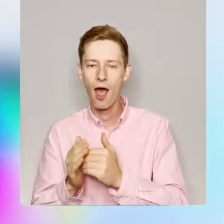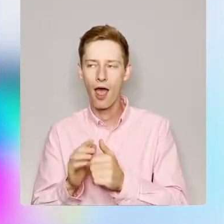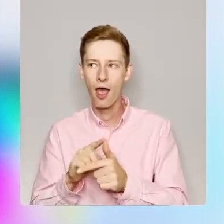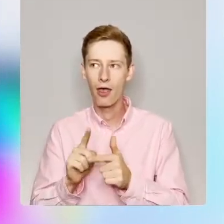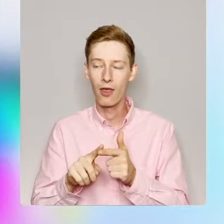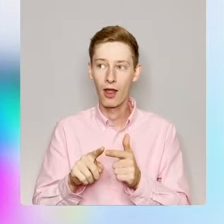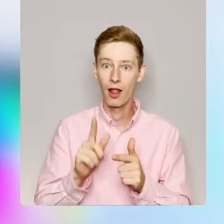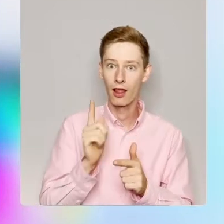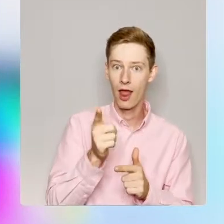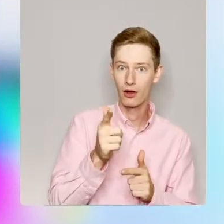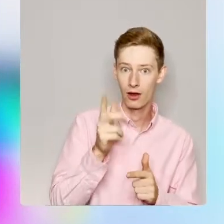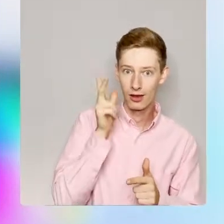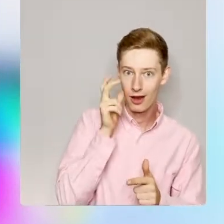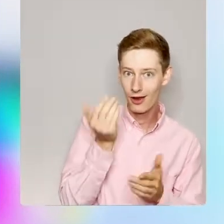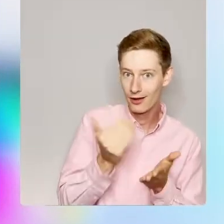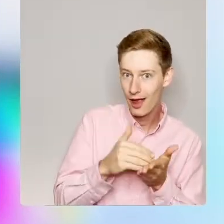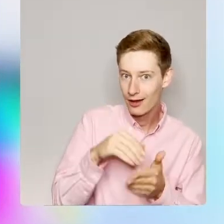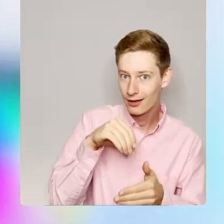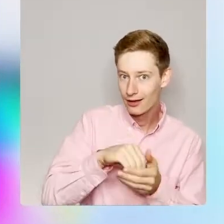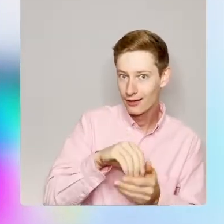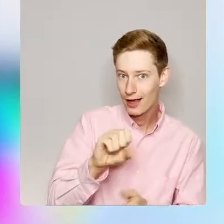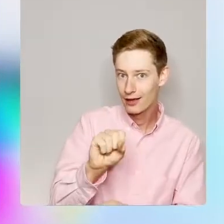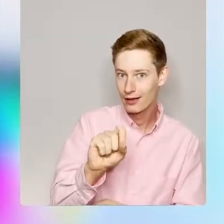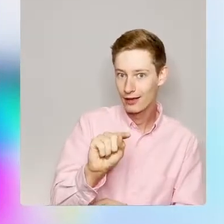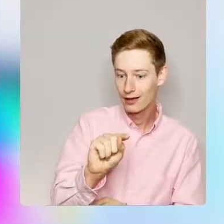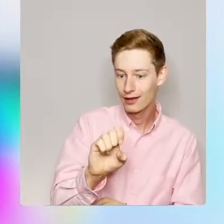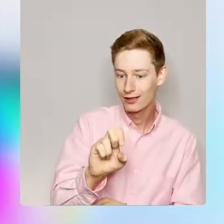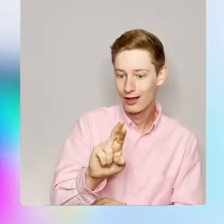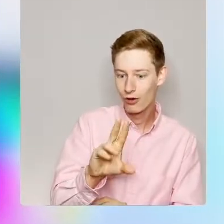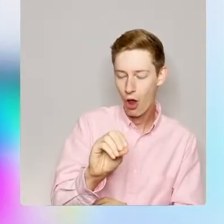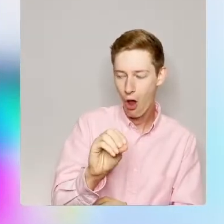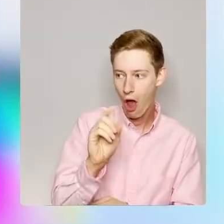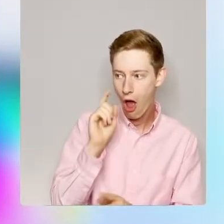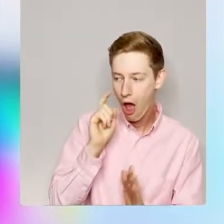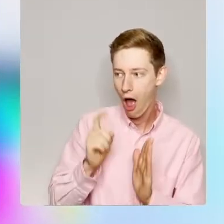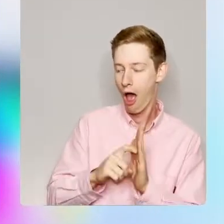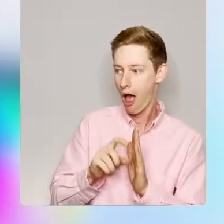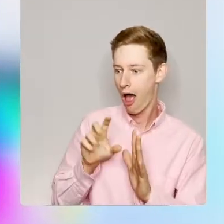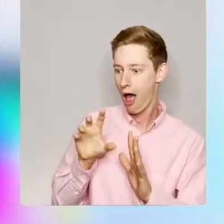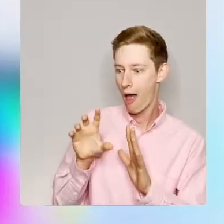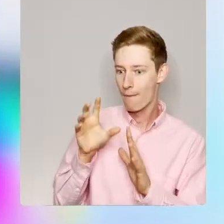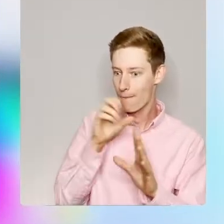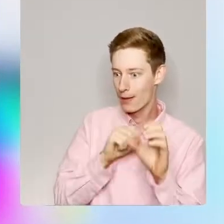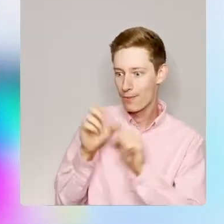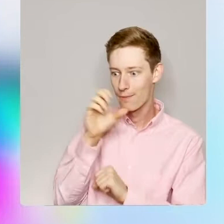that that extra dimension creates and notice details that you missed in the mono version.